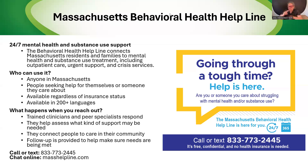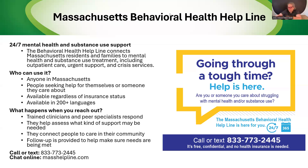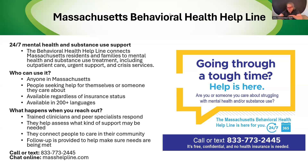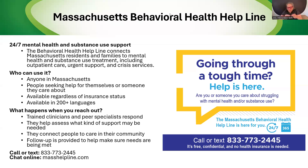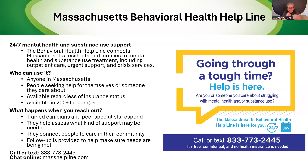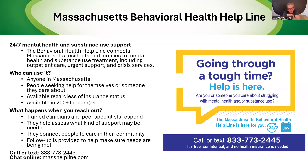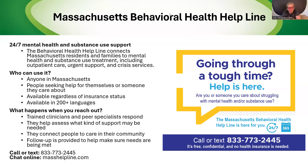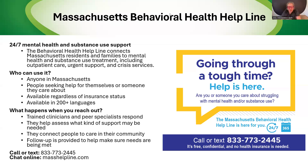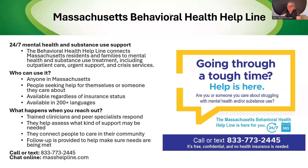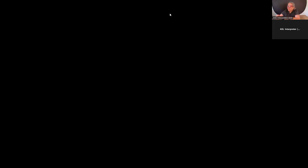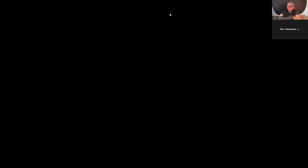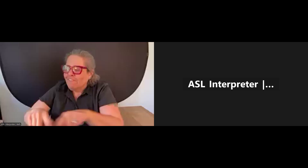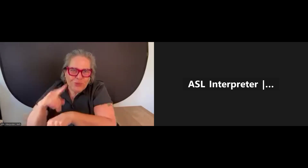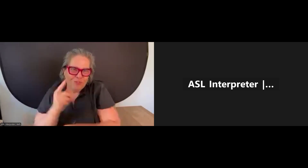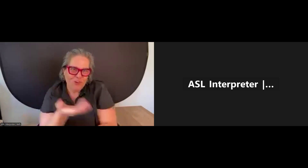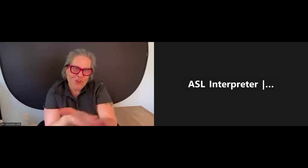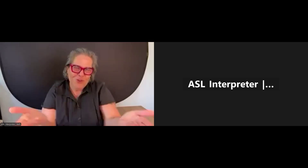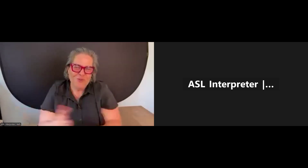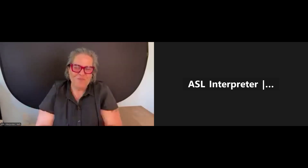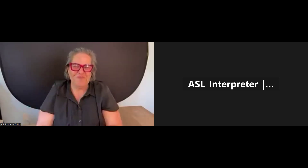And with that, I will pass it back over to Liz. Thank you, everyone.